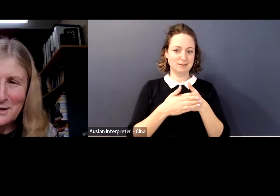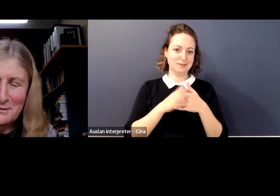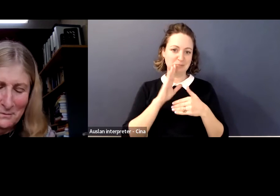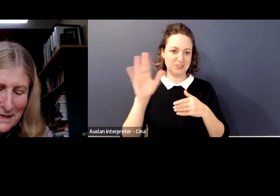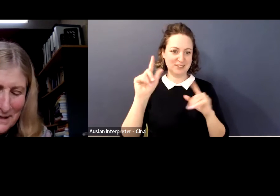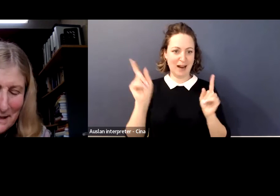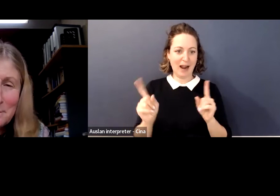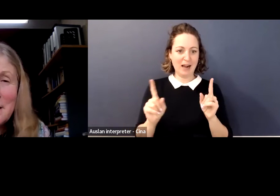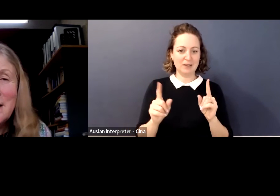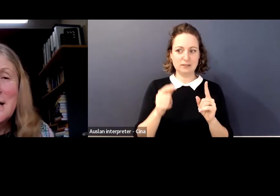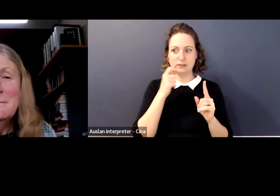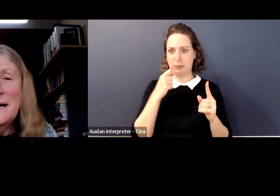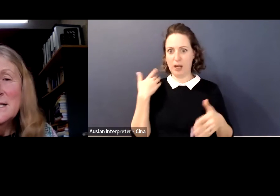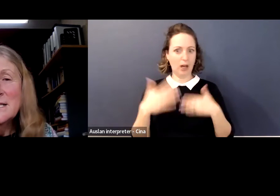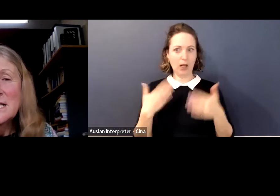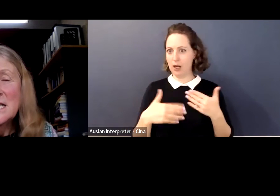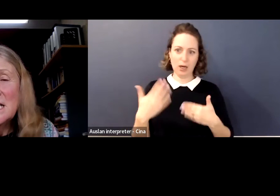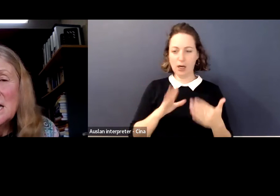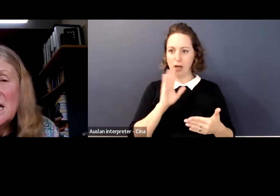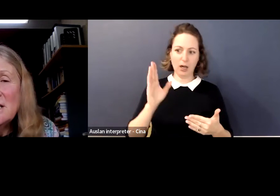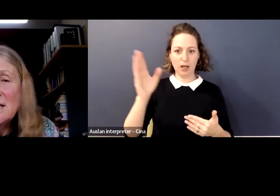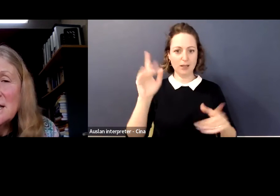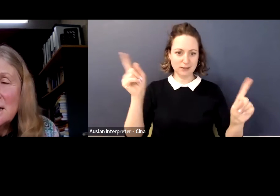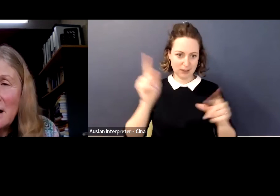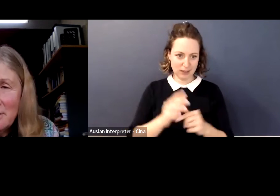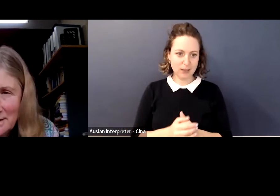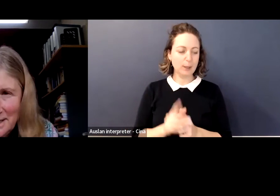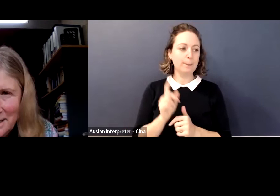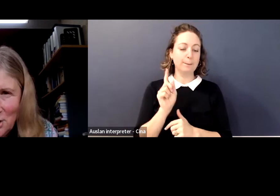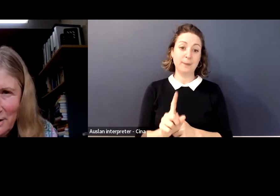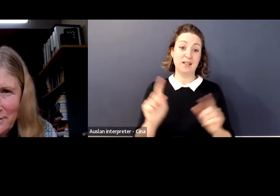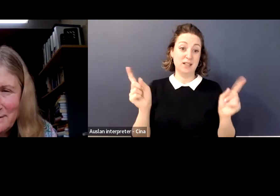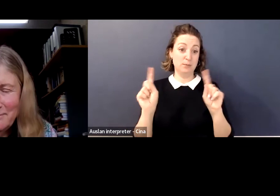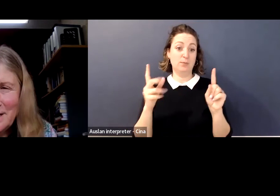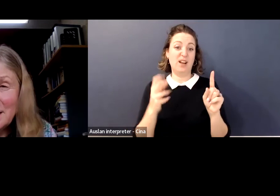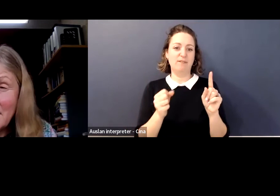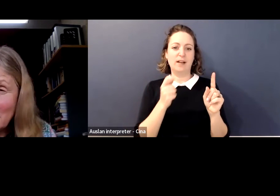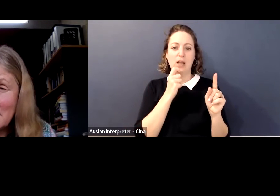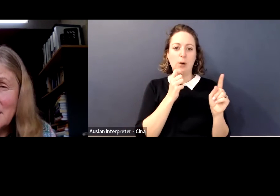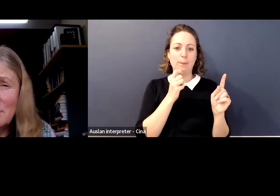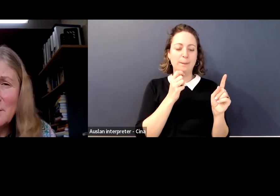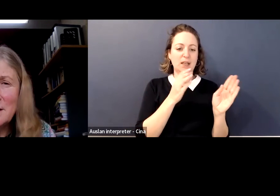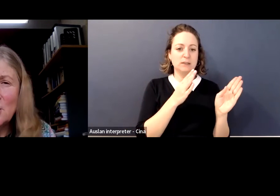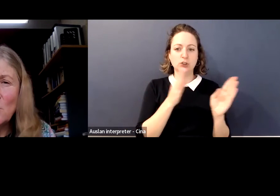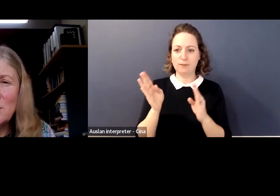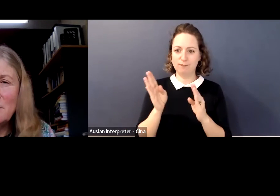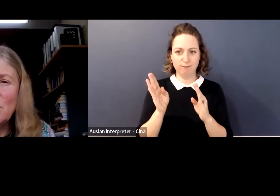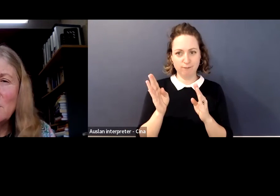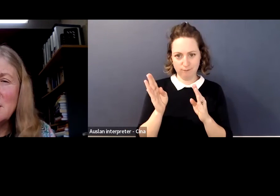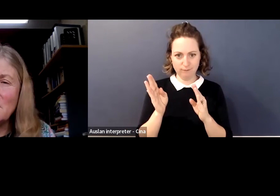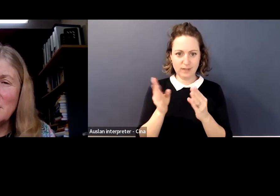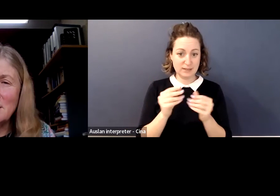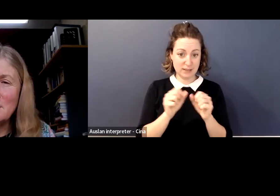a mad gallop, but there is currently this shift in some systems towards imputed disability as